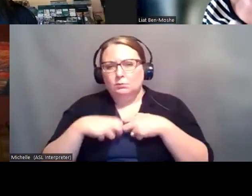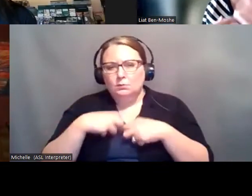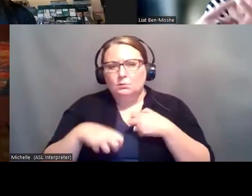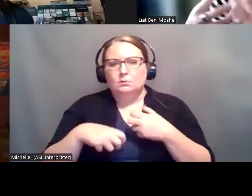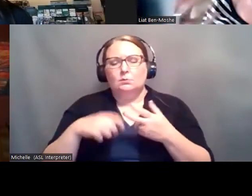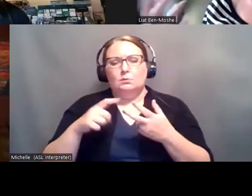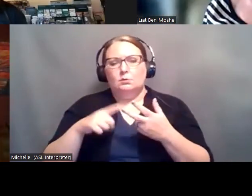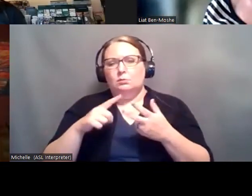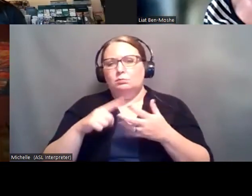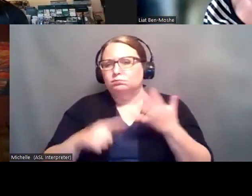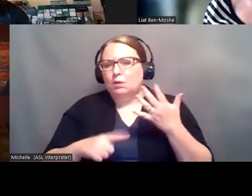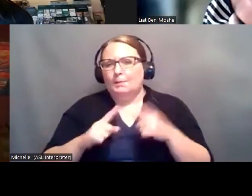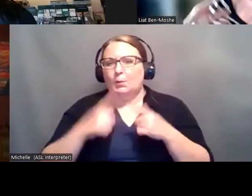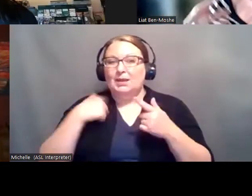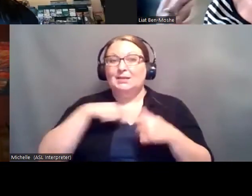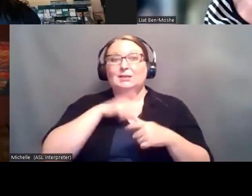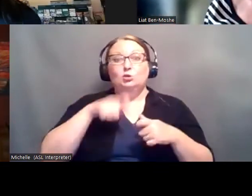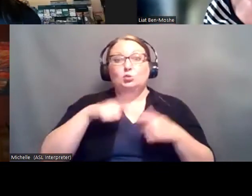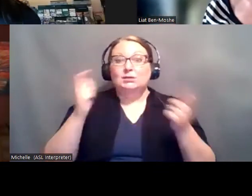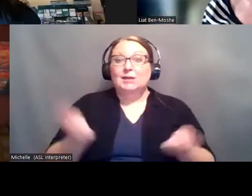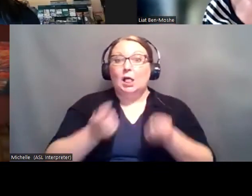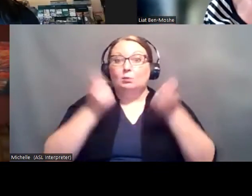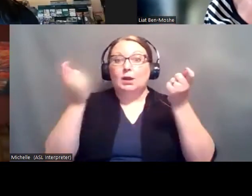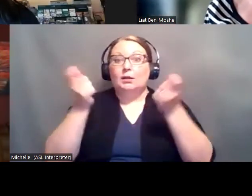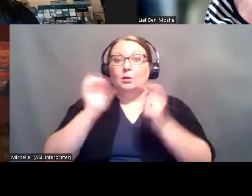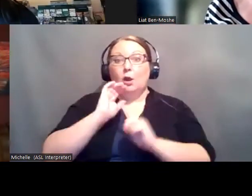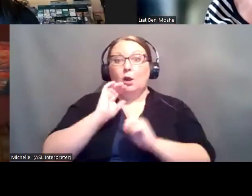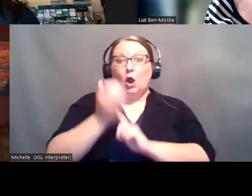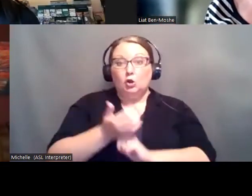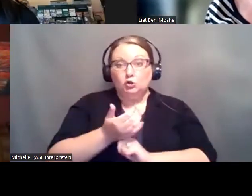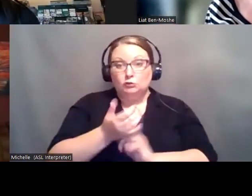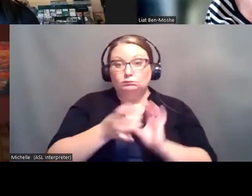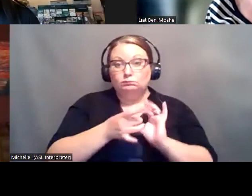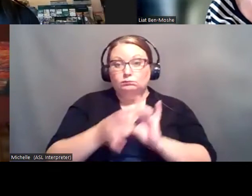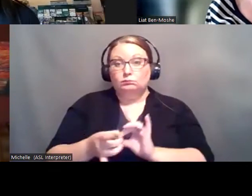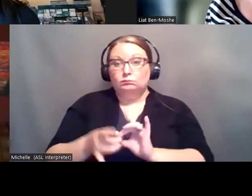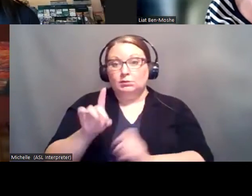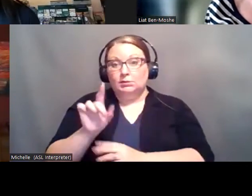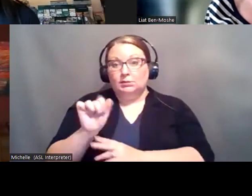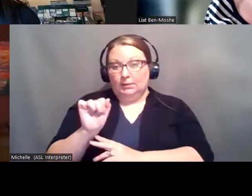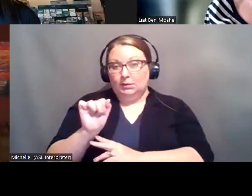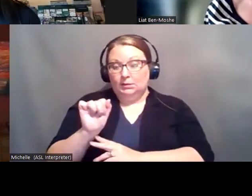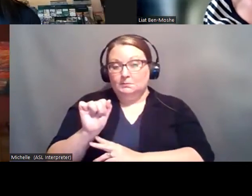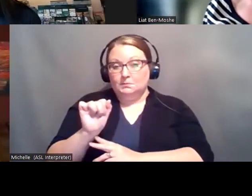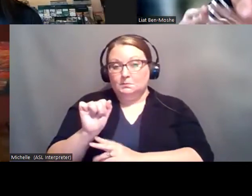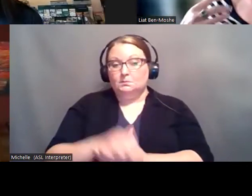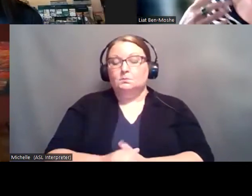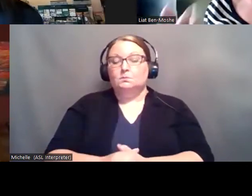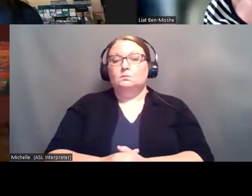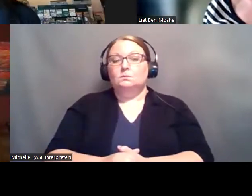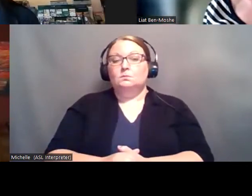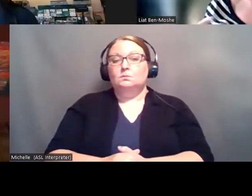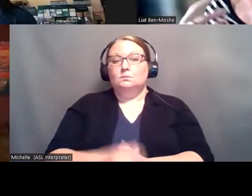but that we need to celebrate the culture that is disability. And so you can see already even